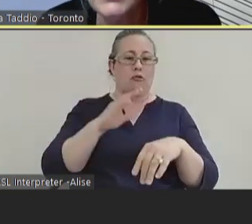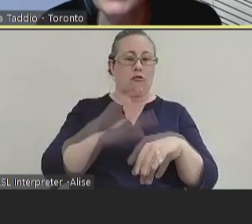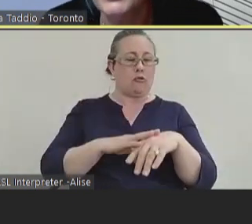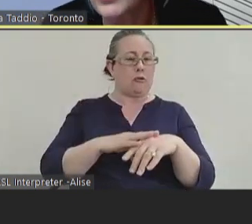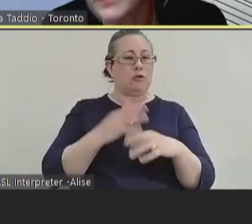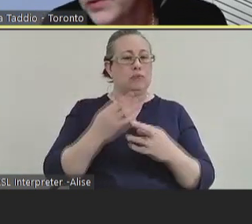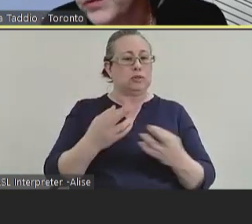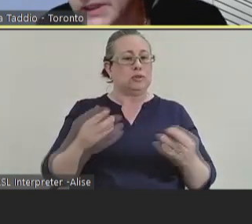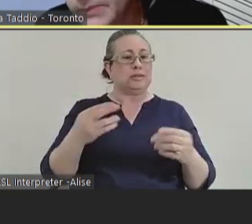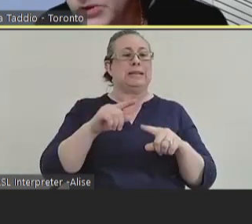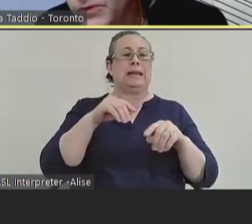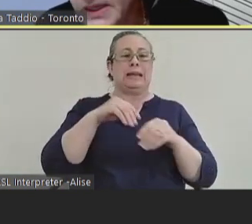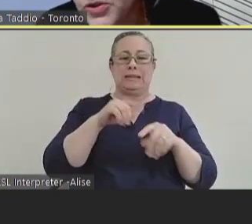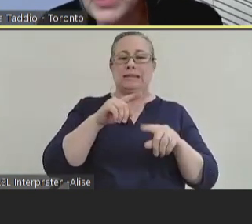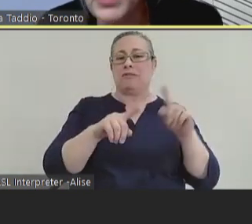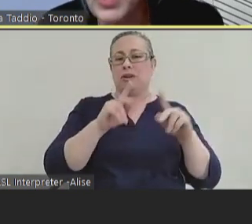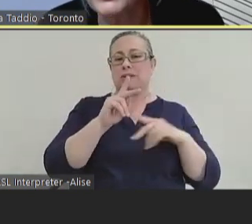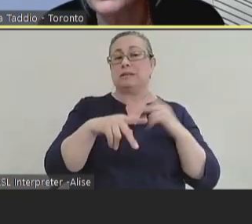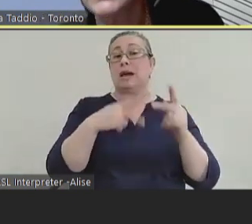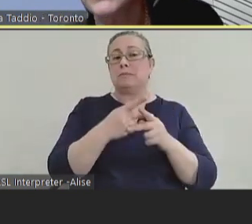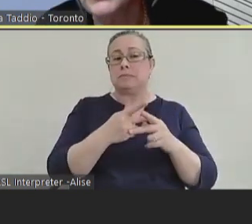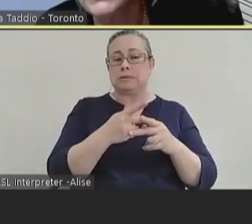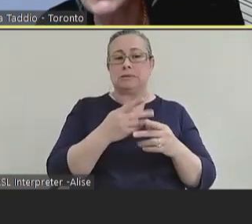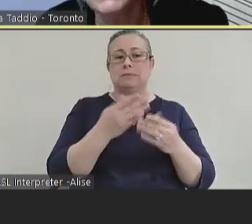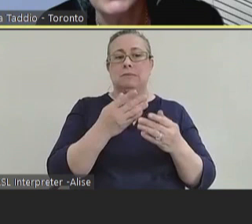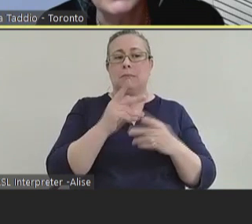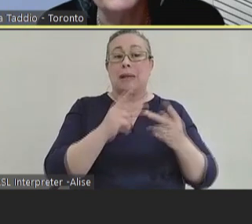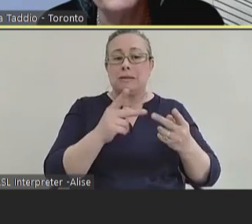not just with different types of patients, but also with different